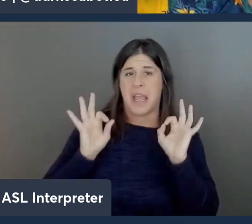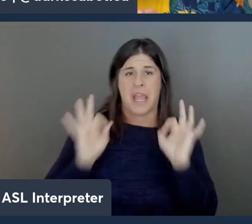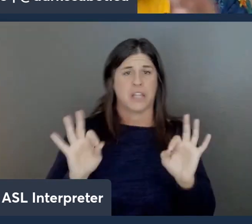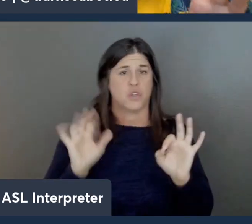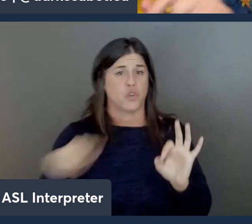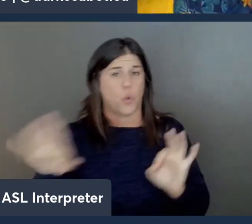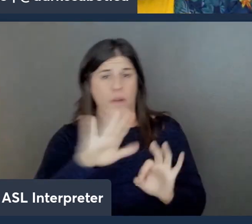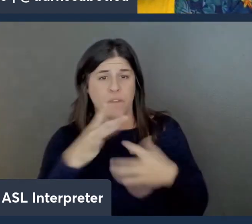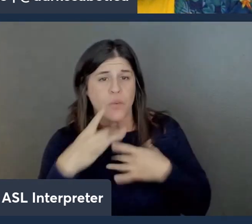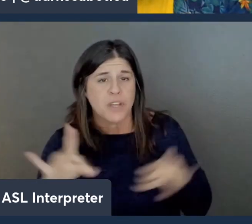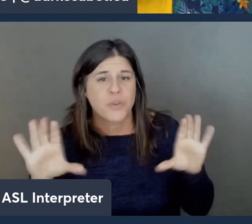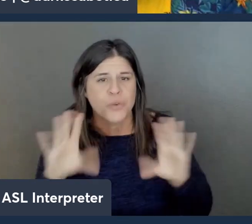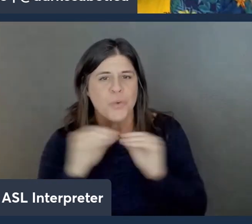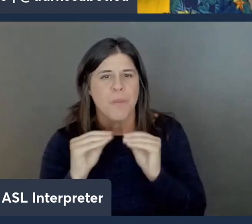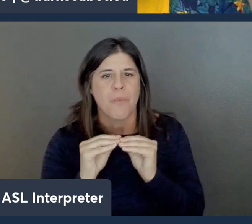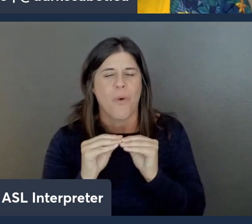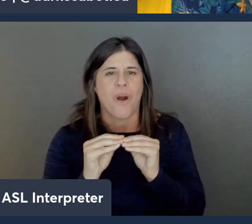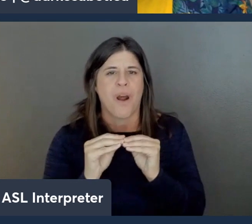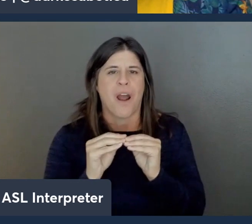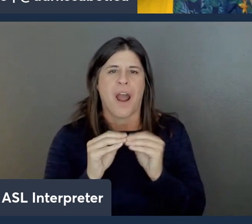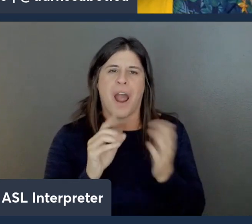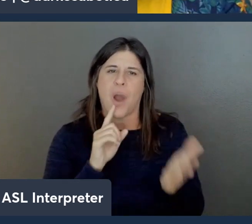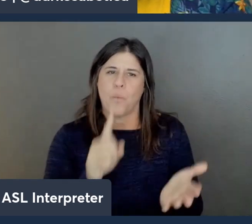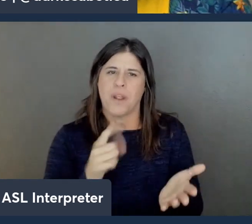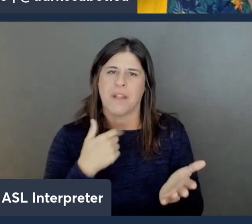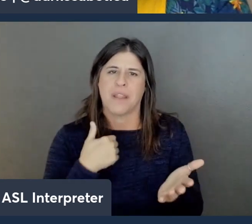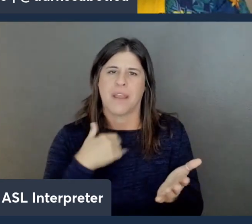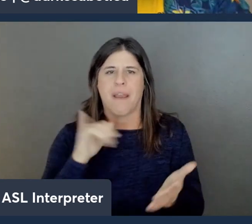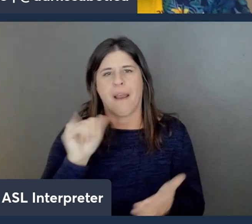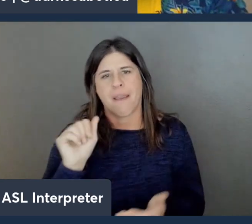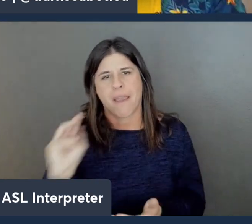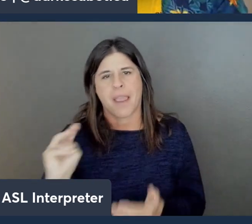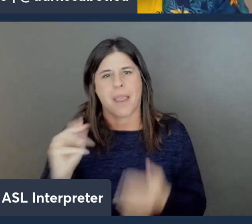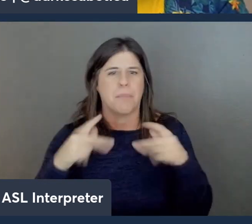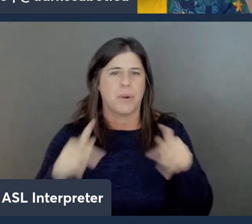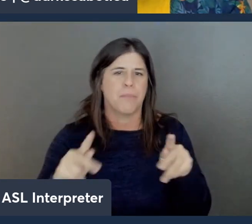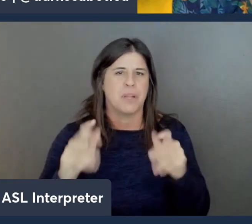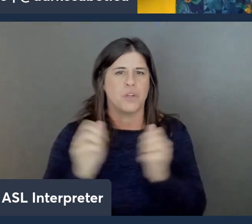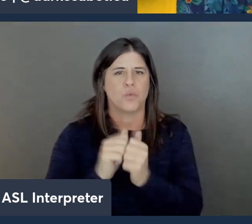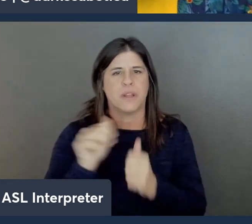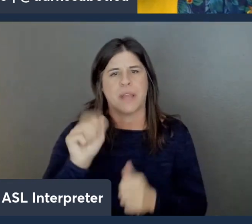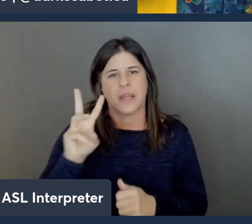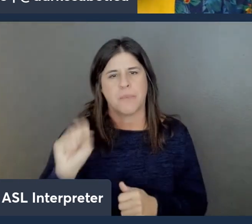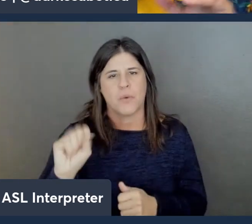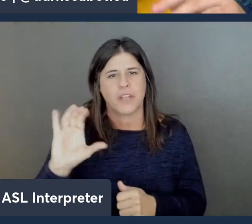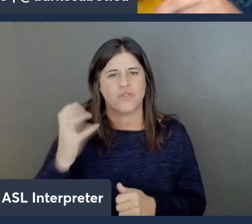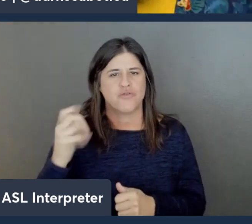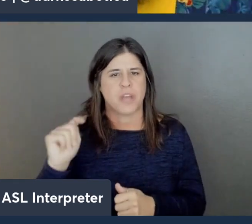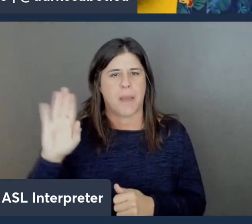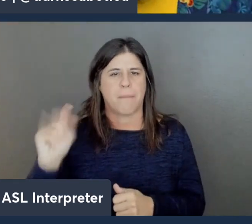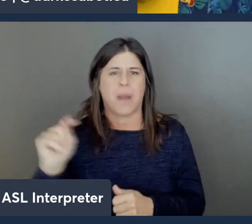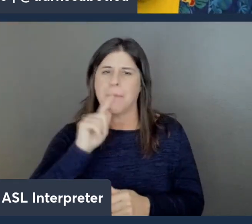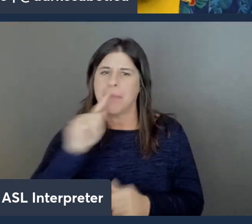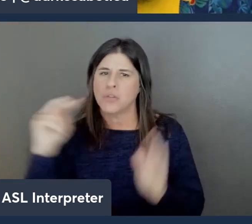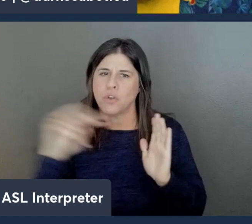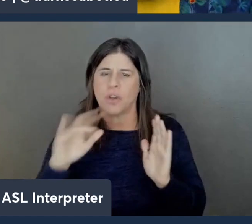So if you're interested in doing more, I grant IAM Permissions, with AWS Chatbots. Make sure to check this out. Is it publicly available now,